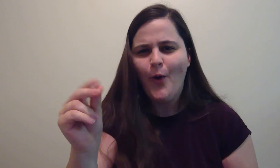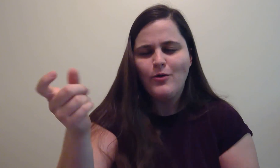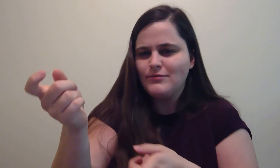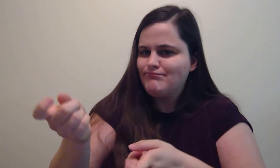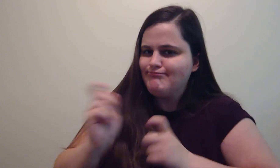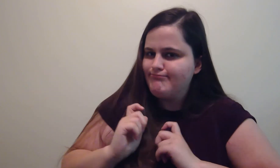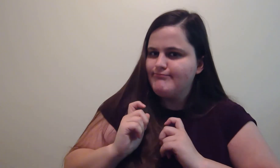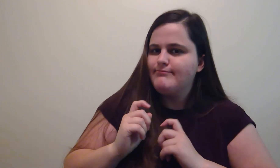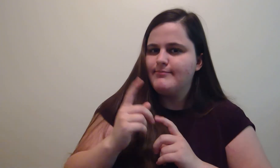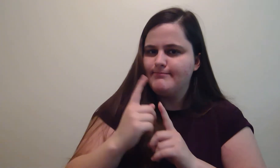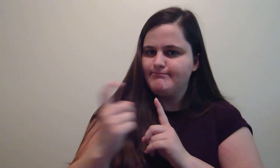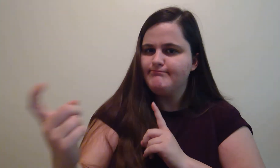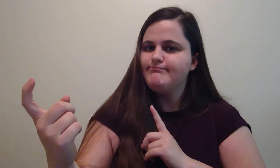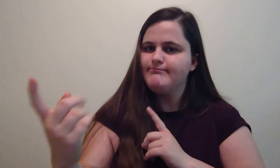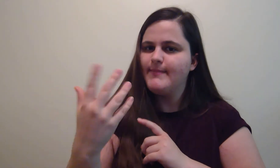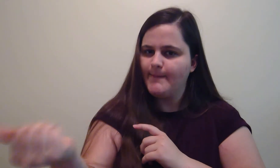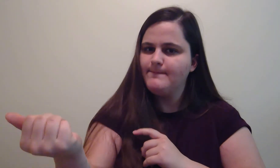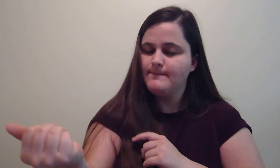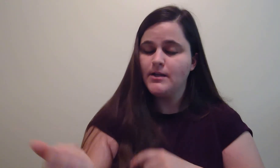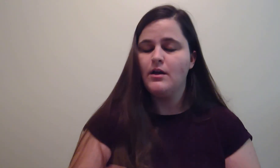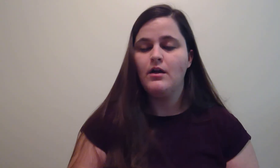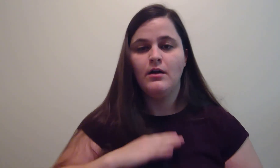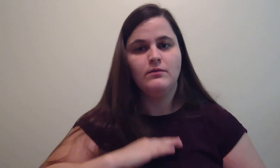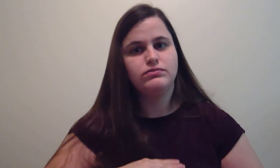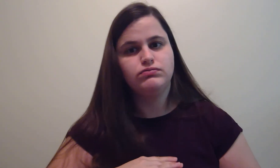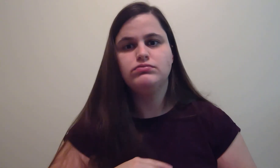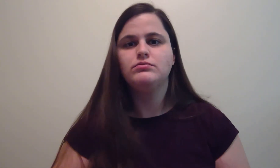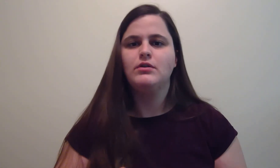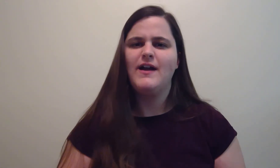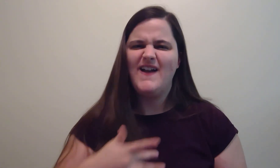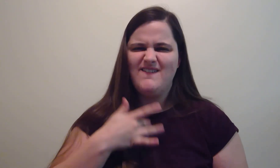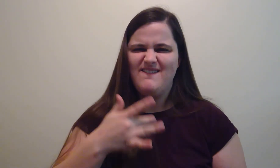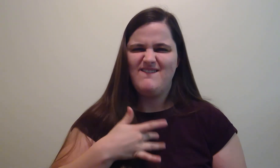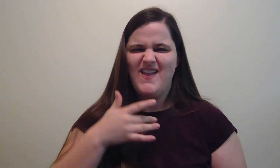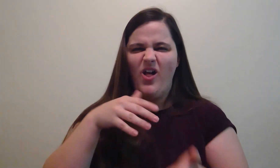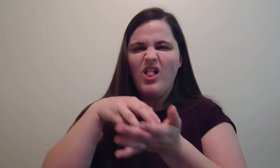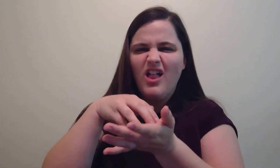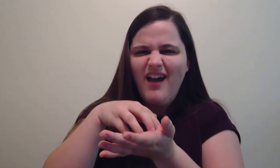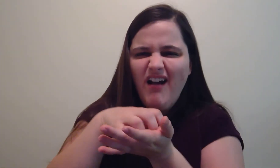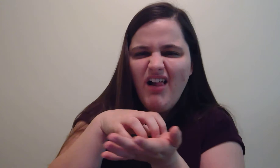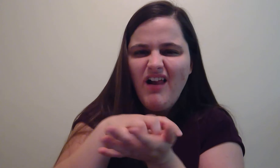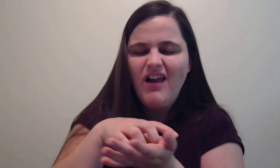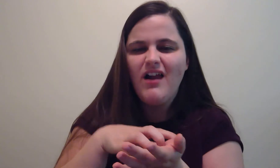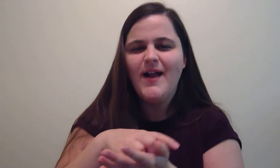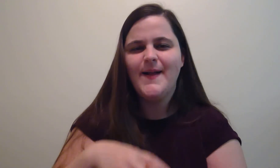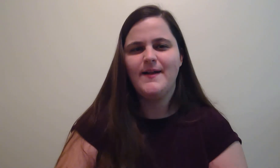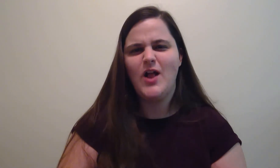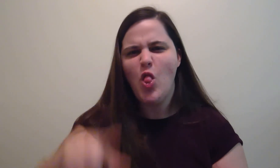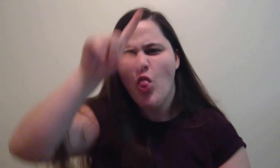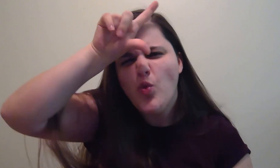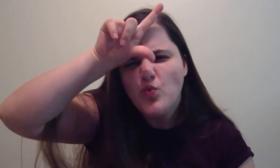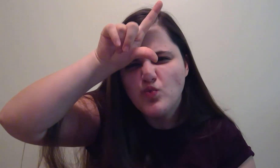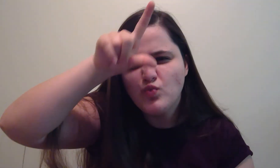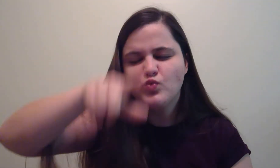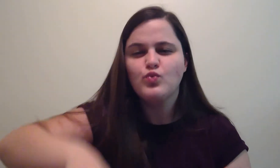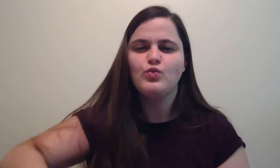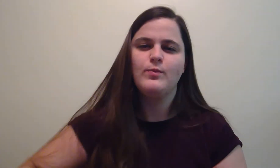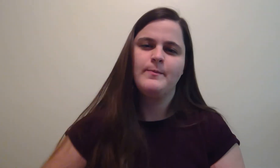She just handed it over and then backed away. I was relieved, but I also felt like a weenie.